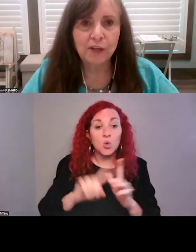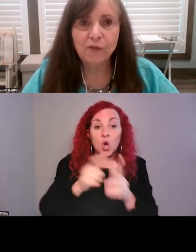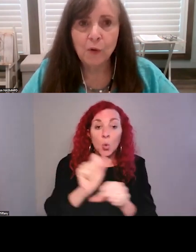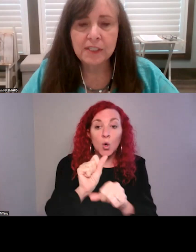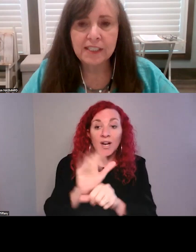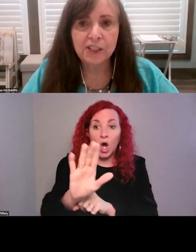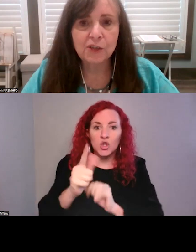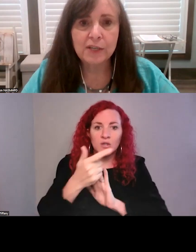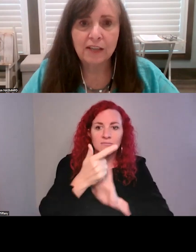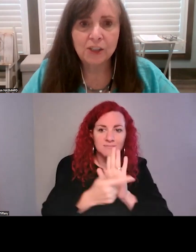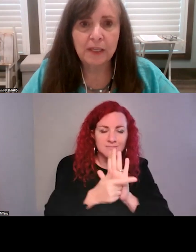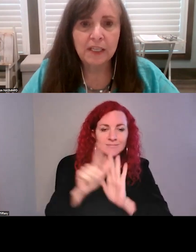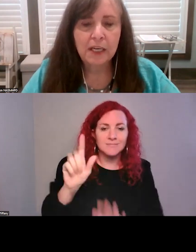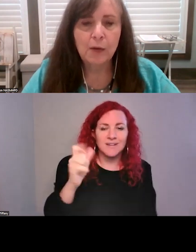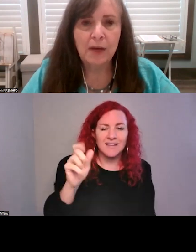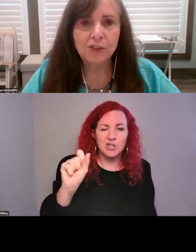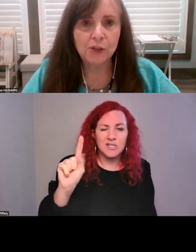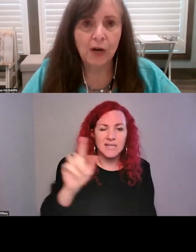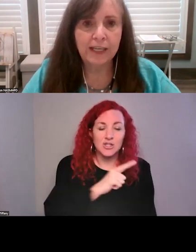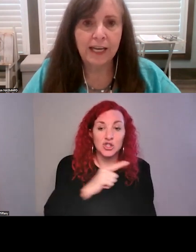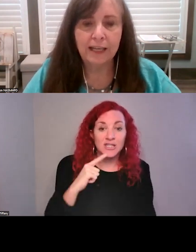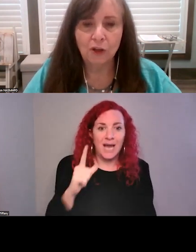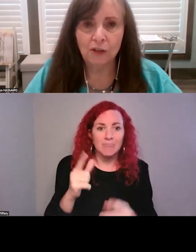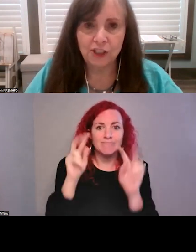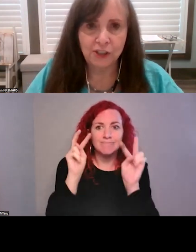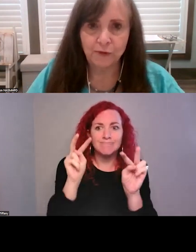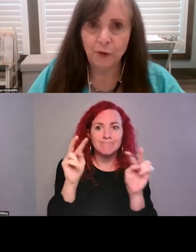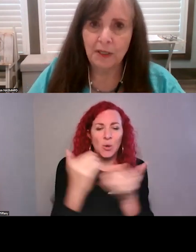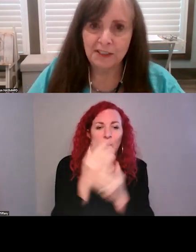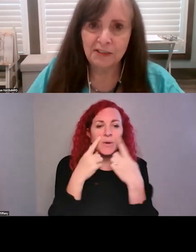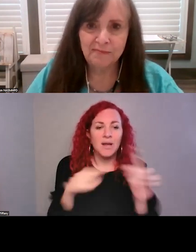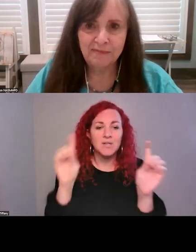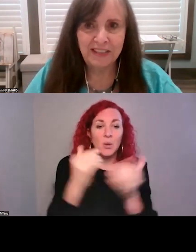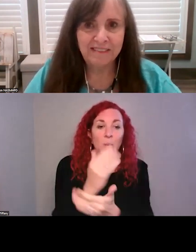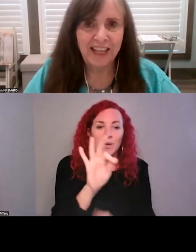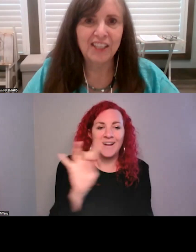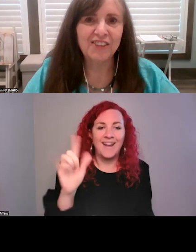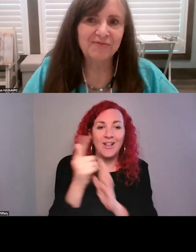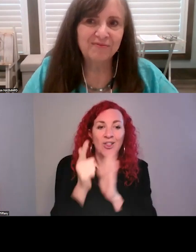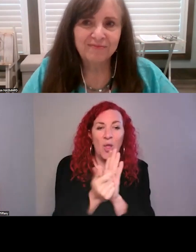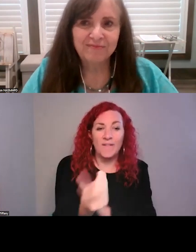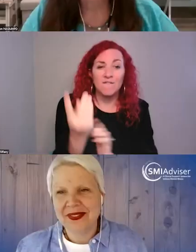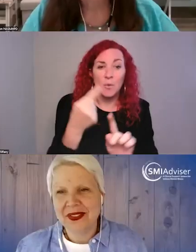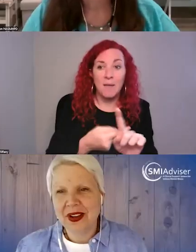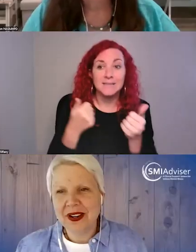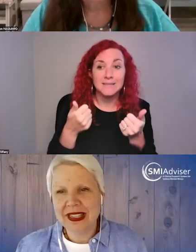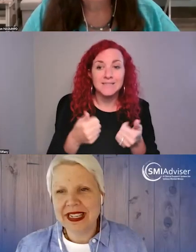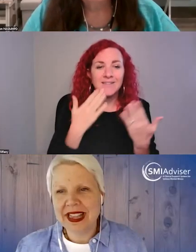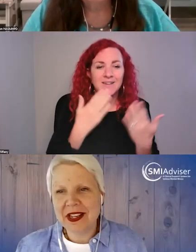LOOKING FORWARD TO SEEING YOUR ANNOUNCEMENT ABOUT YOUR NEW 988 LAW IN JUST A FEW MONTHS.